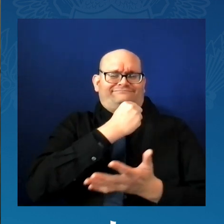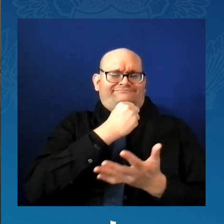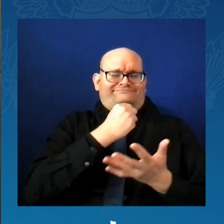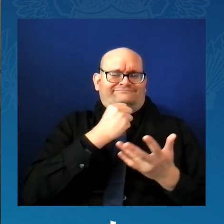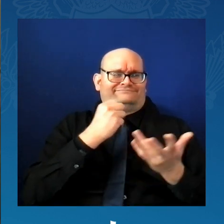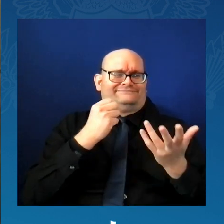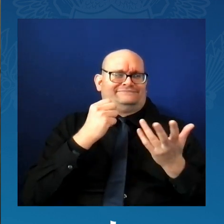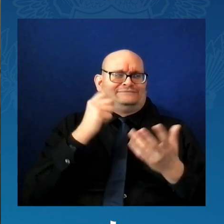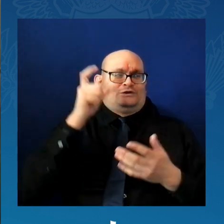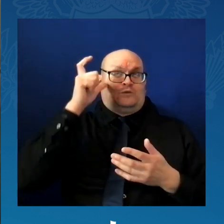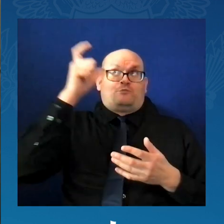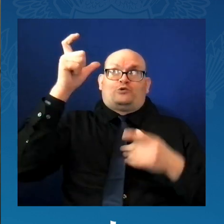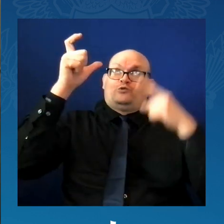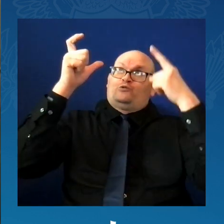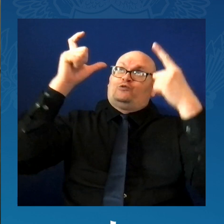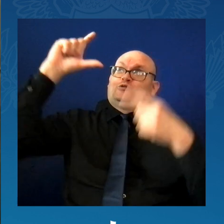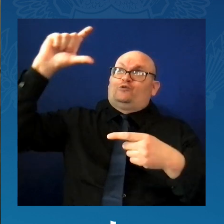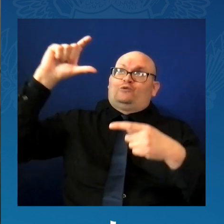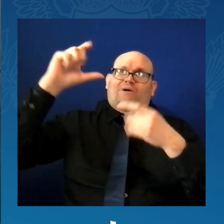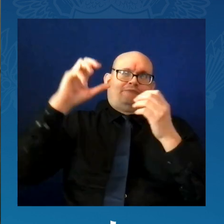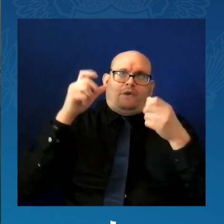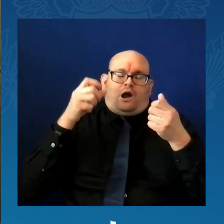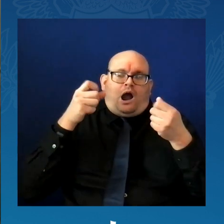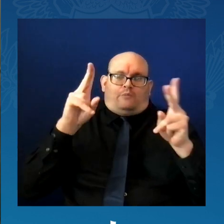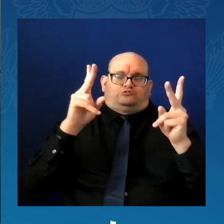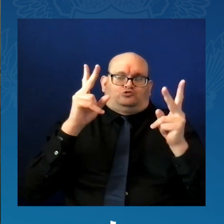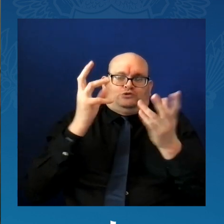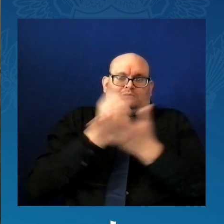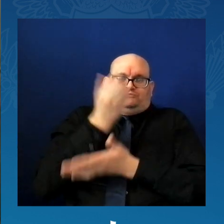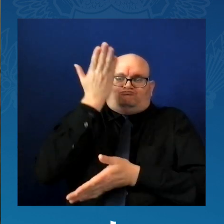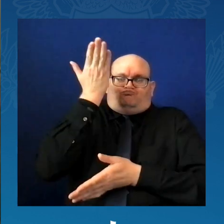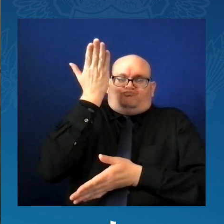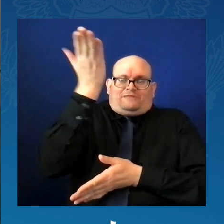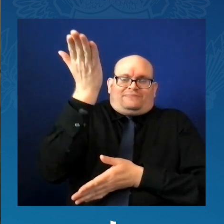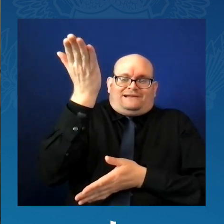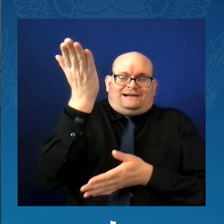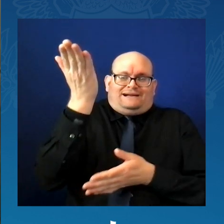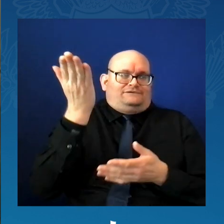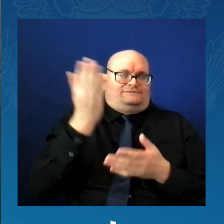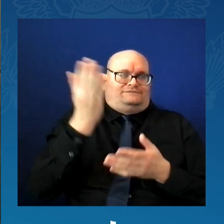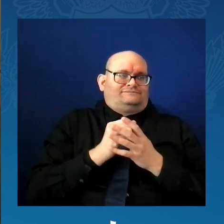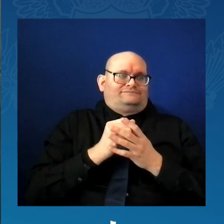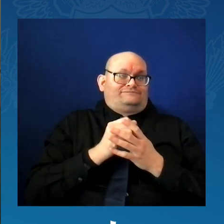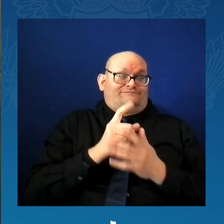And by the way, it's not only going to be a domestic marketplace.